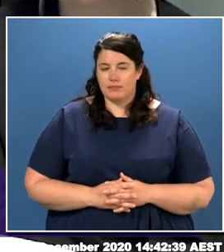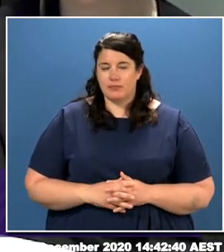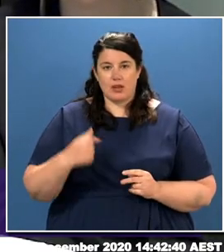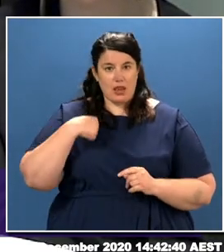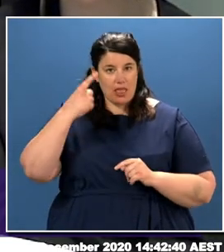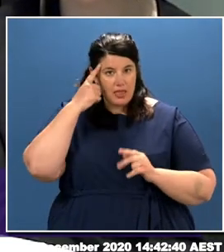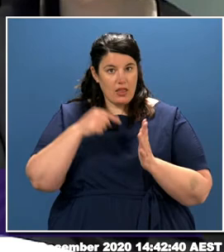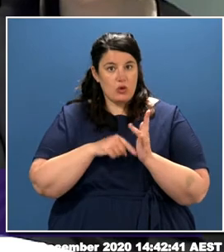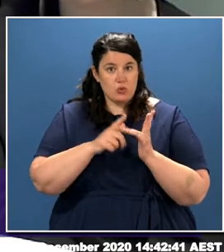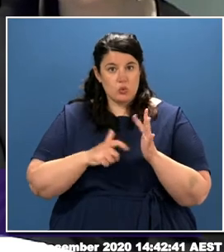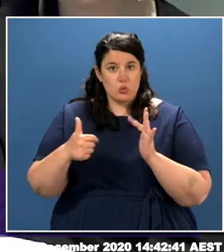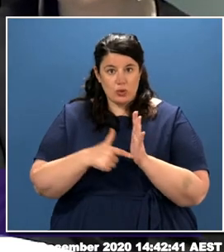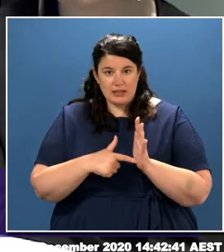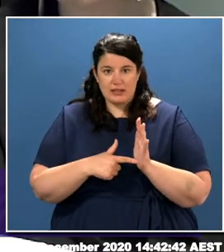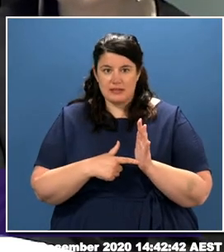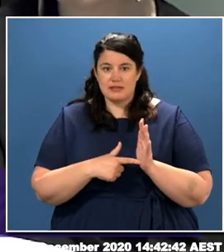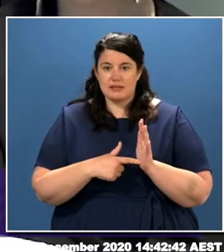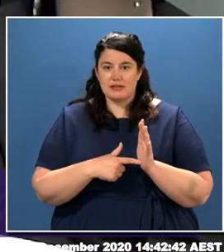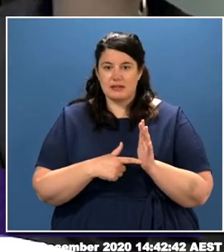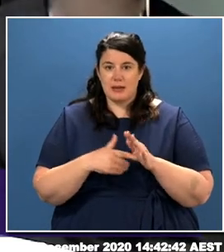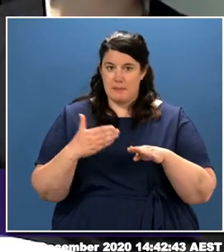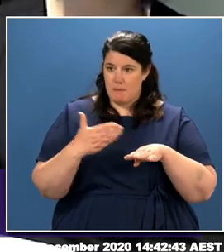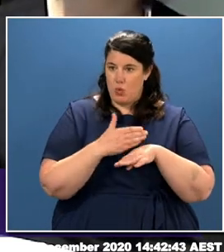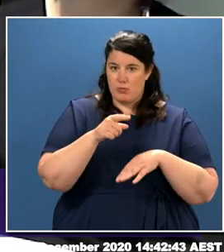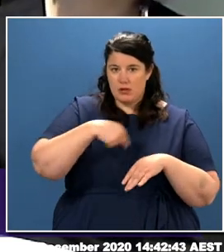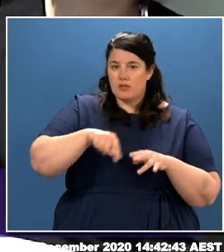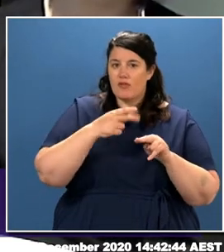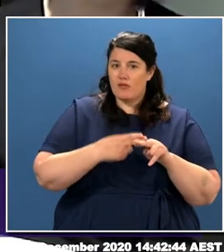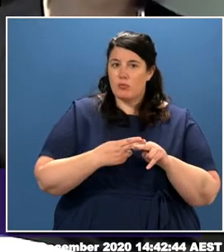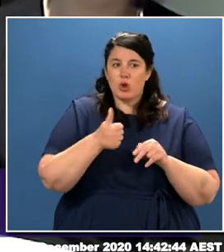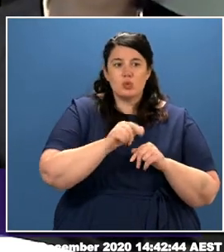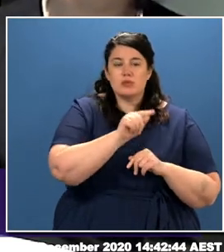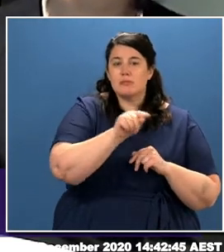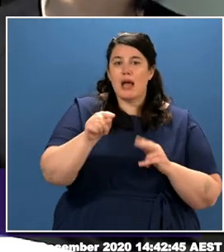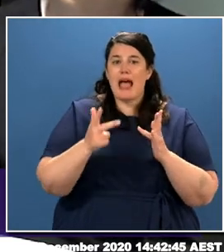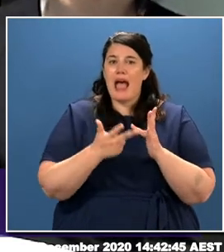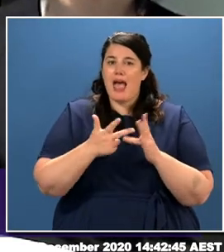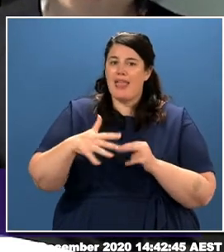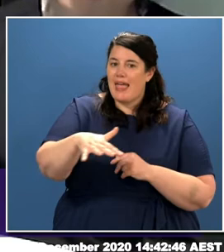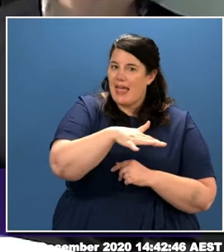the Employable Q toolkit to be used by other, in other sectors, there really is